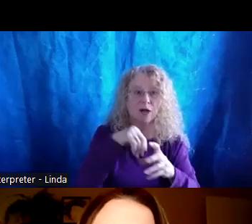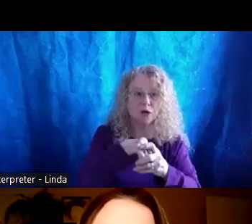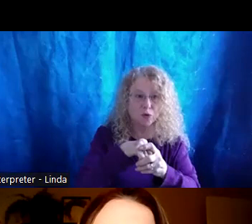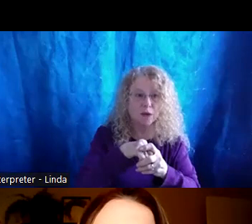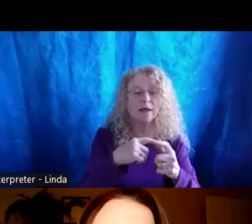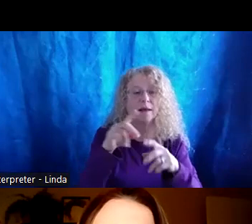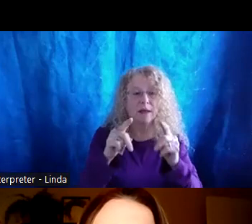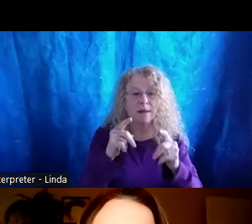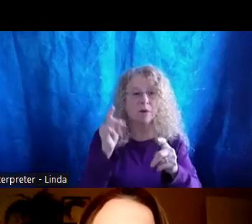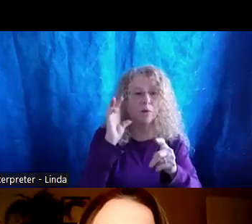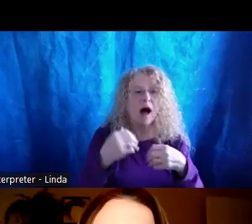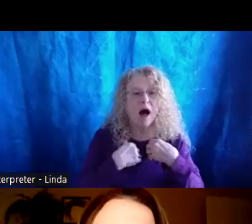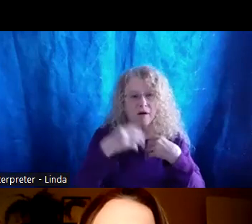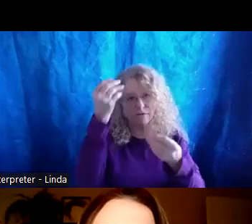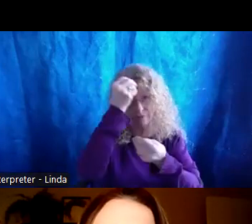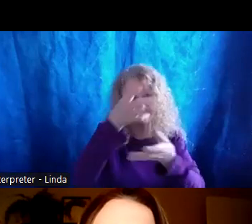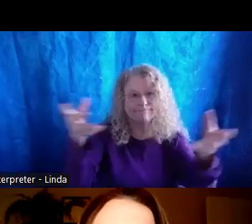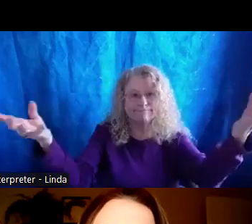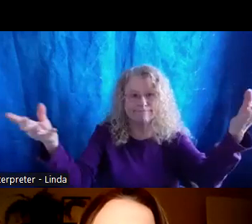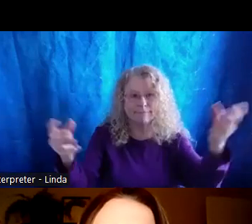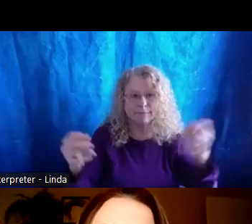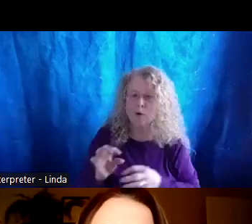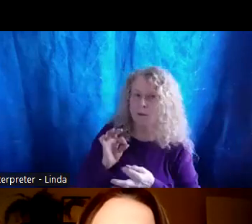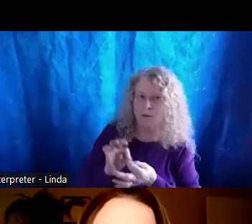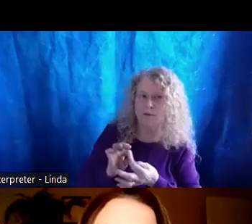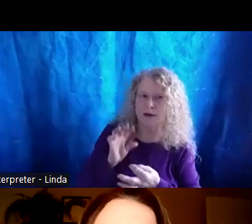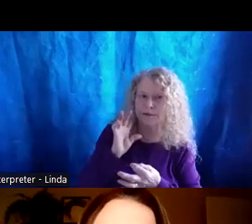I THINK WE'LL BE ABLE TO DO THAT. THANK YOU.